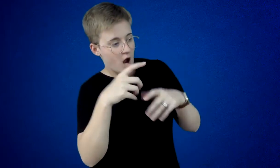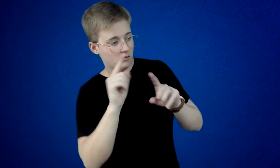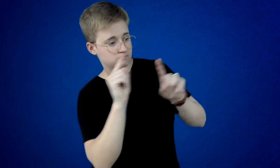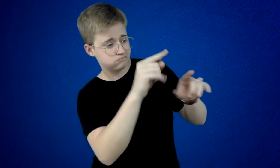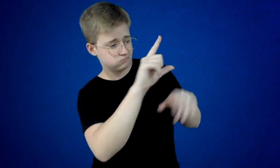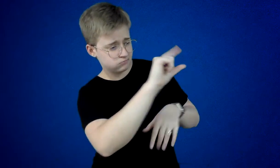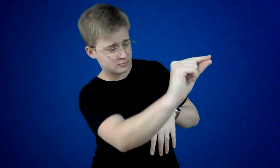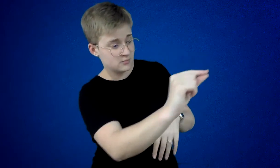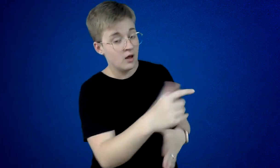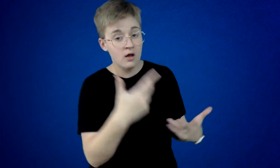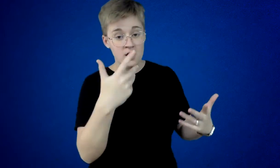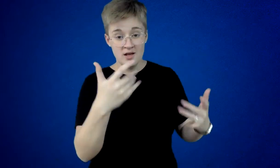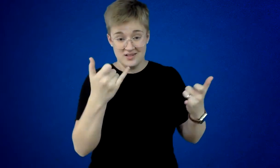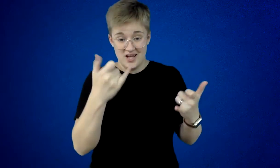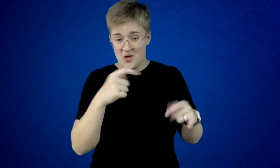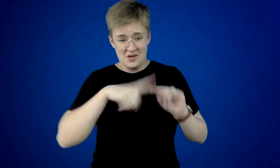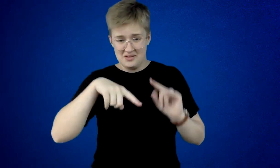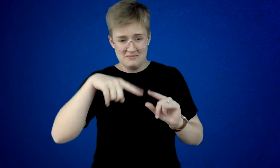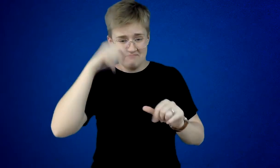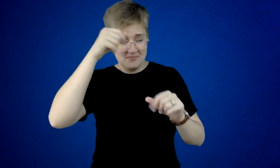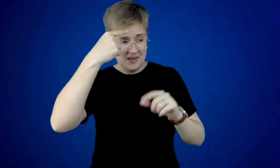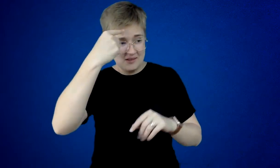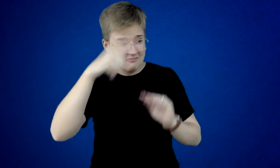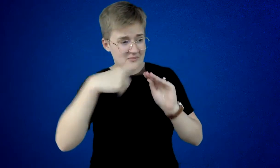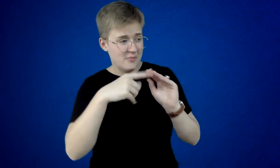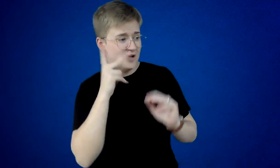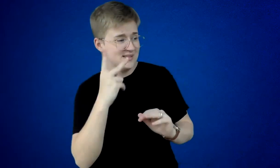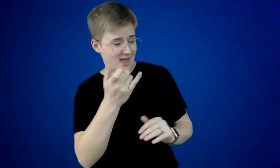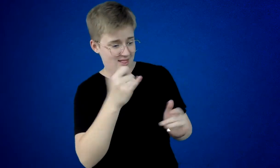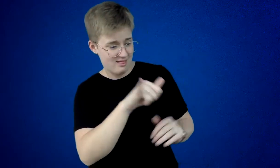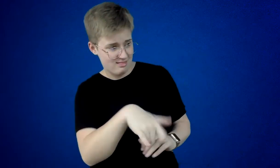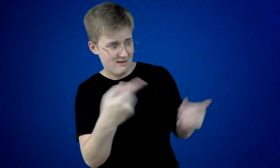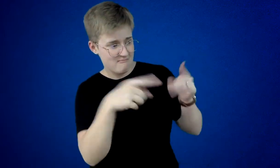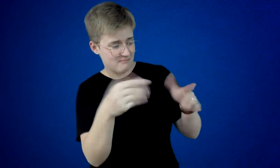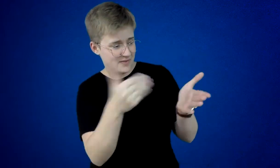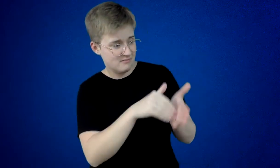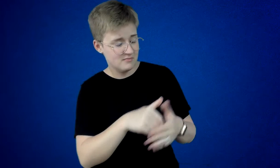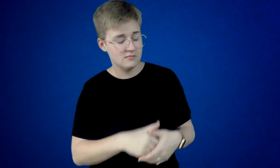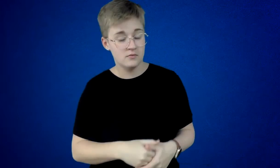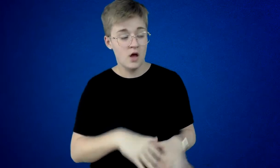the thought of watching her disappear again. “Wait up!” he shouted. “Wait up!”